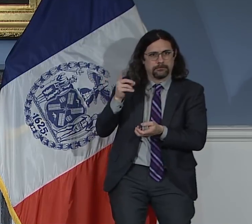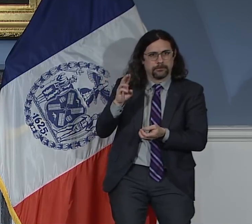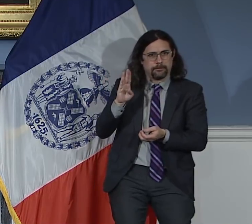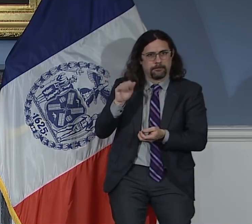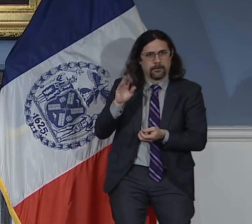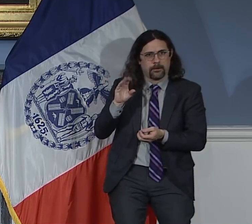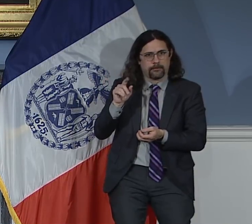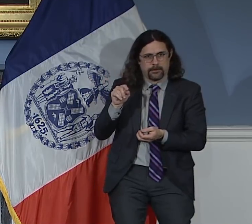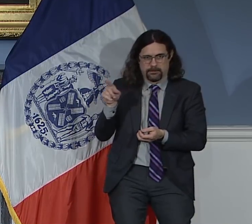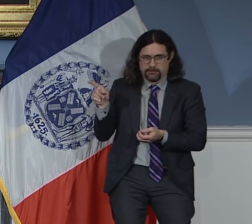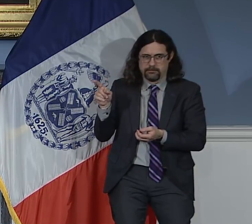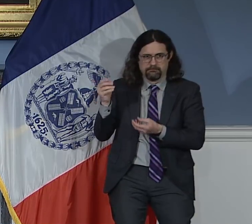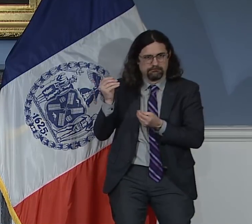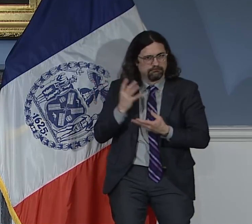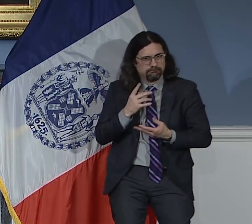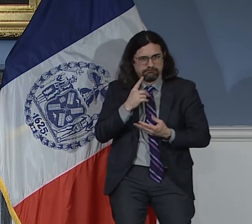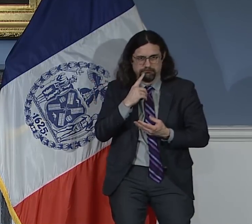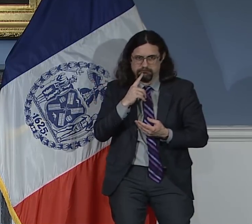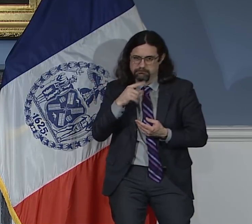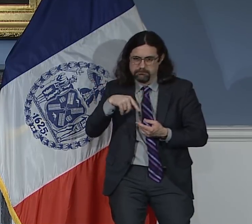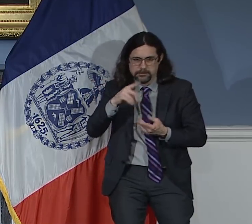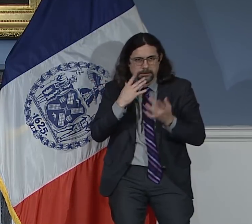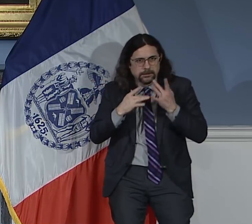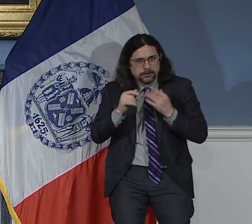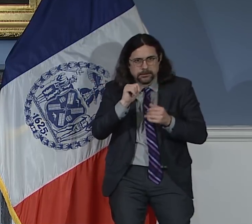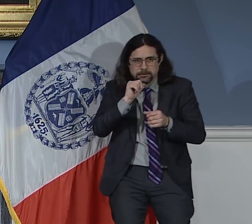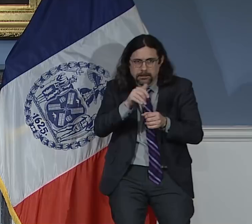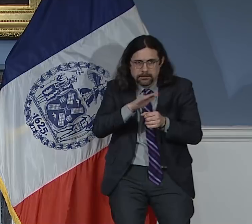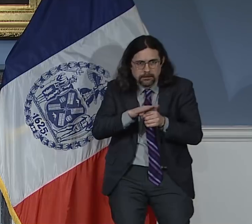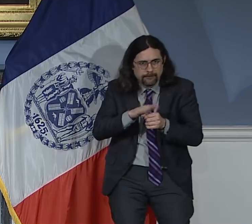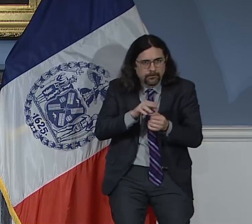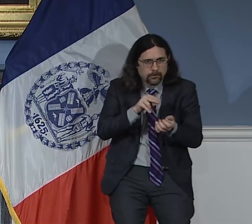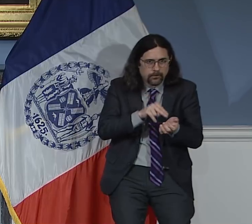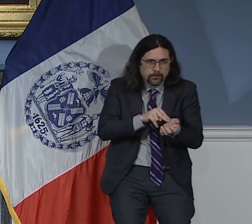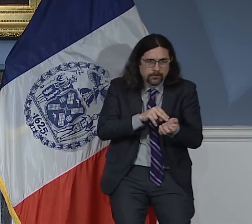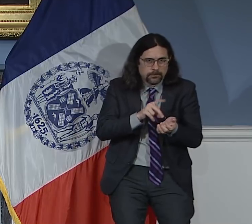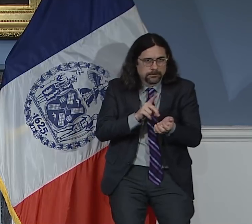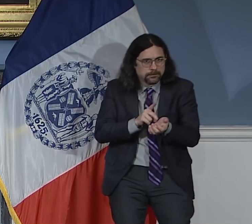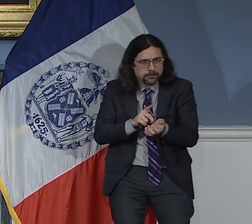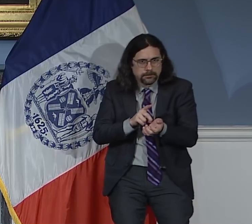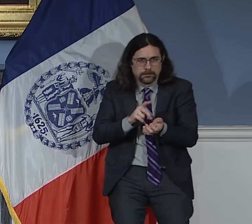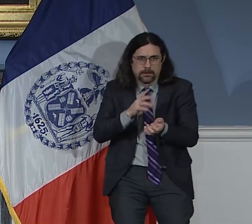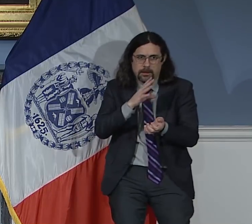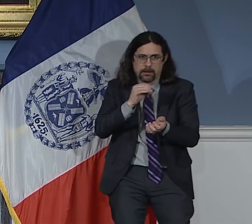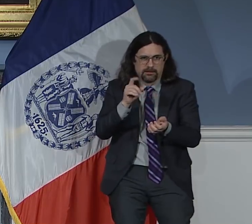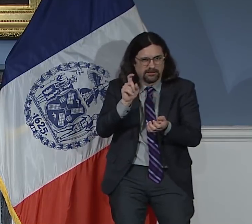CONCERN. PHYCSIALCA PATYCI TOB UILD OUT EXTRAORDINARY AMOUNT OF NEW HEALTH CARE